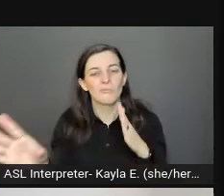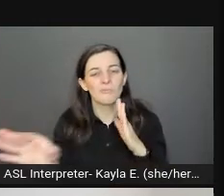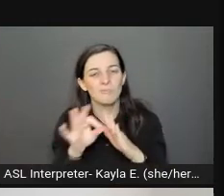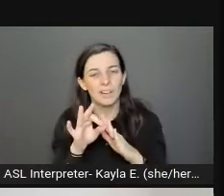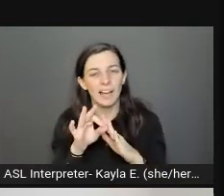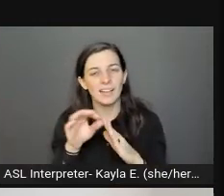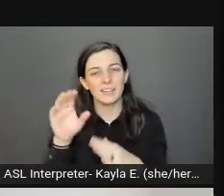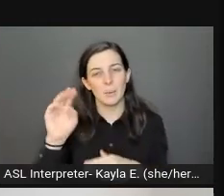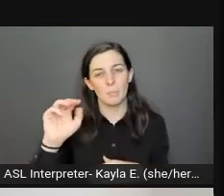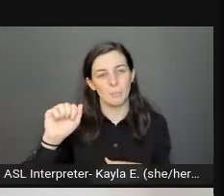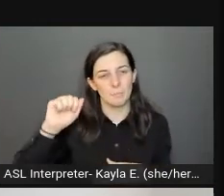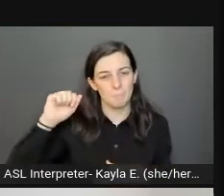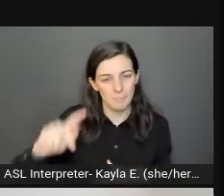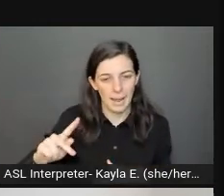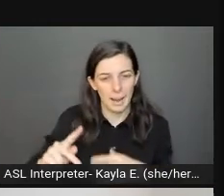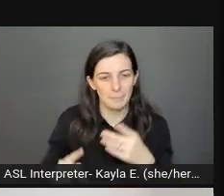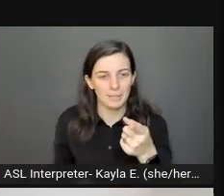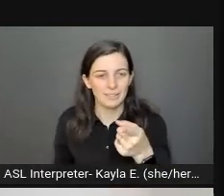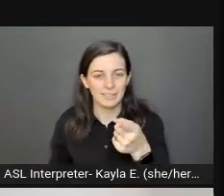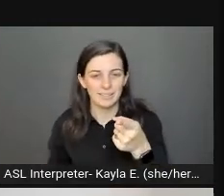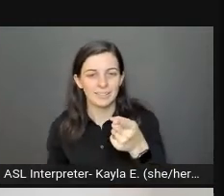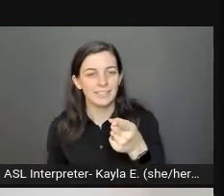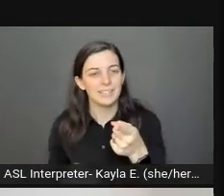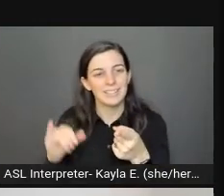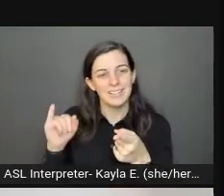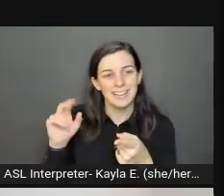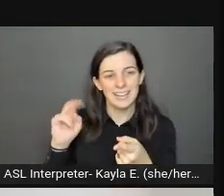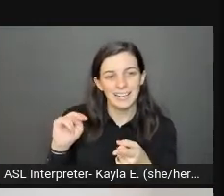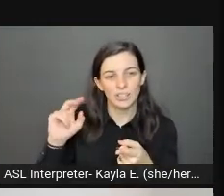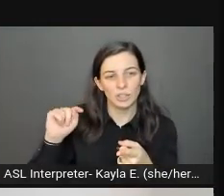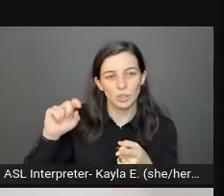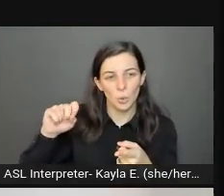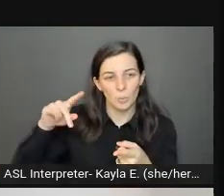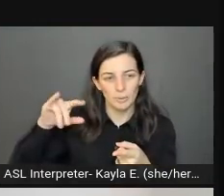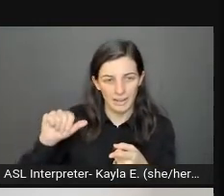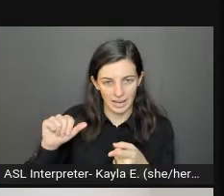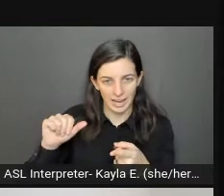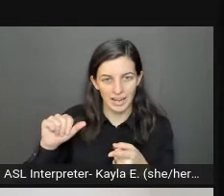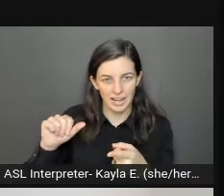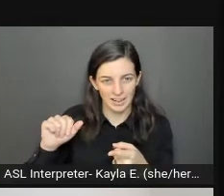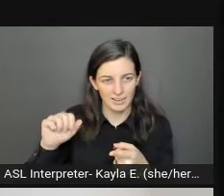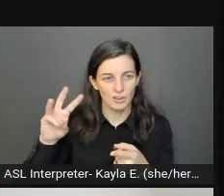by Intopia, the WCAG map by digital Intopia.